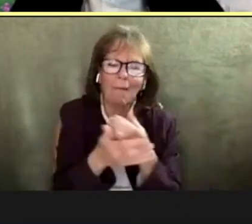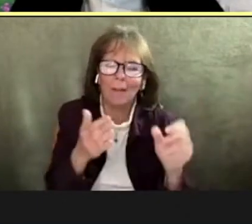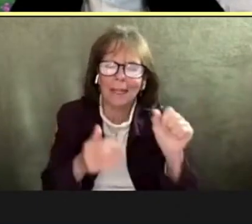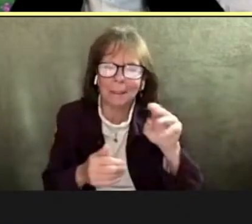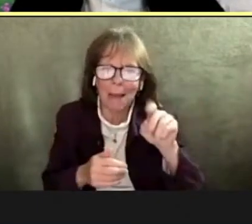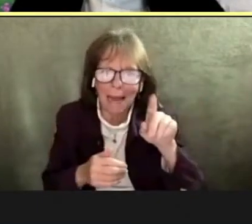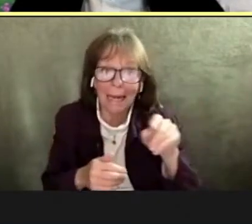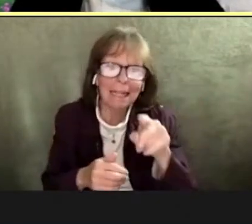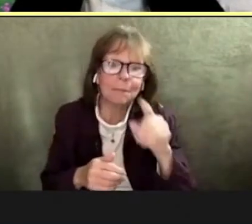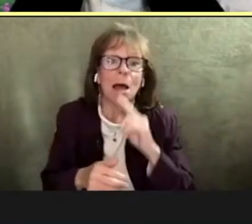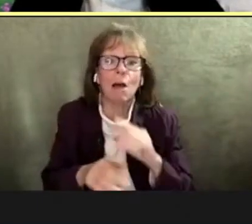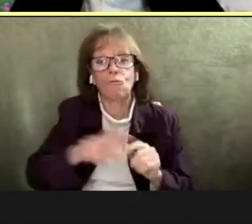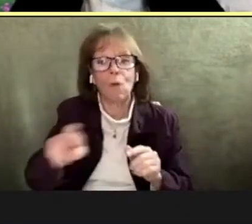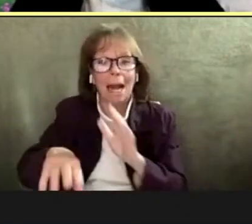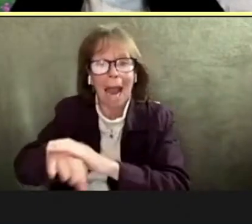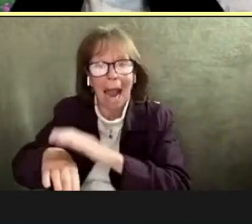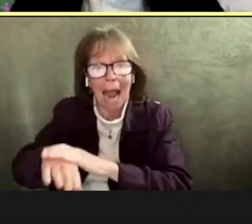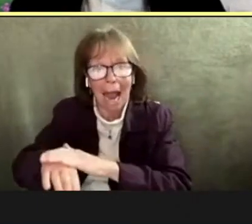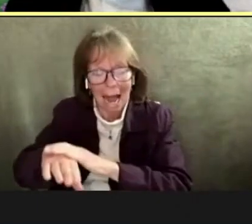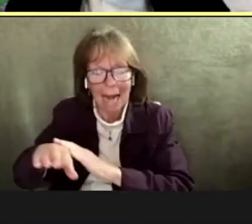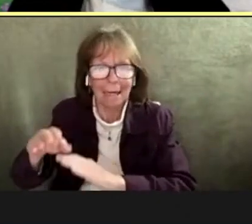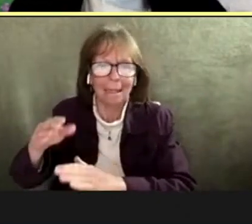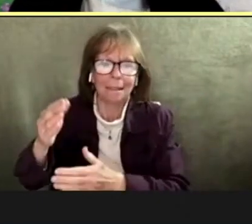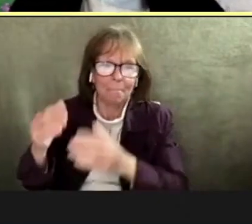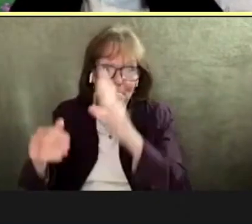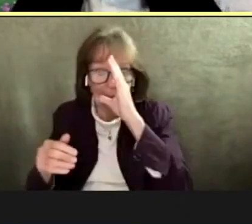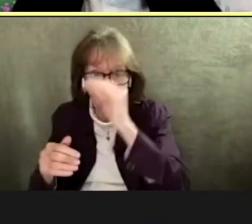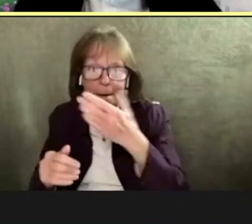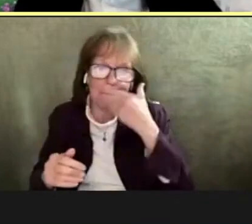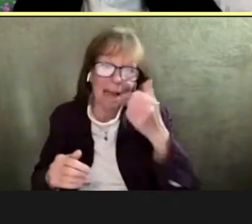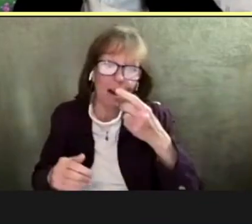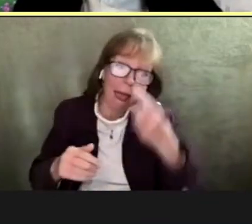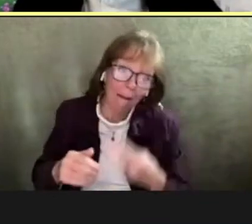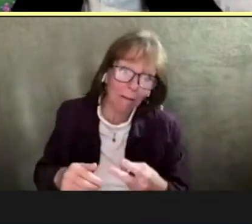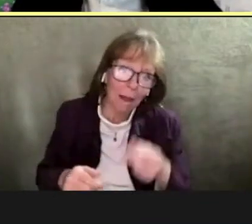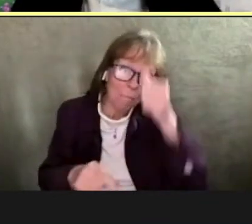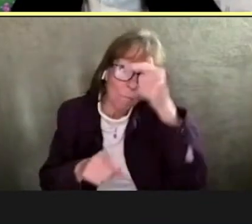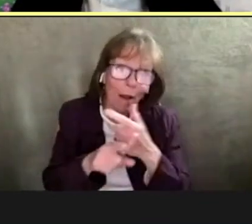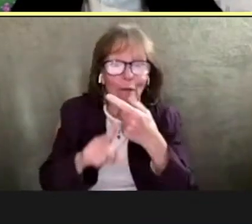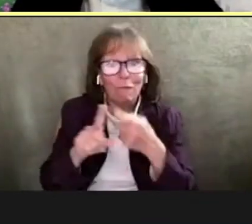my better half, my brother from another mother, and my external hard drive.